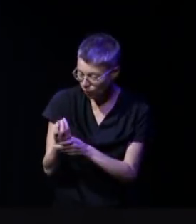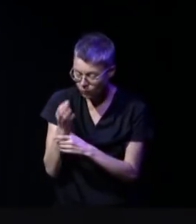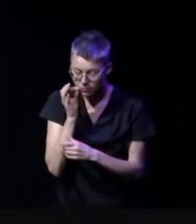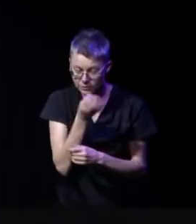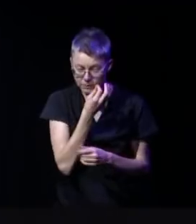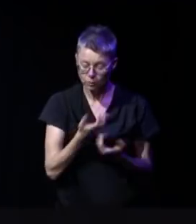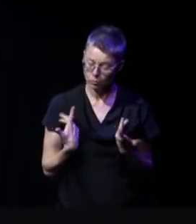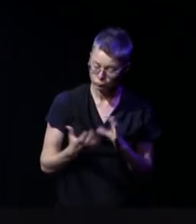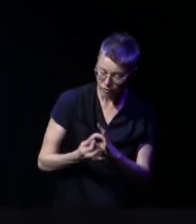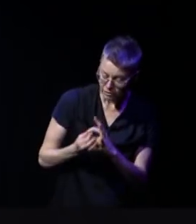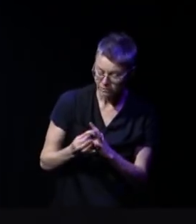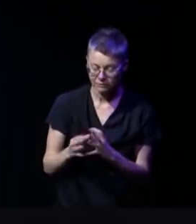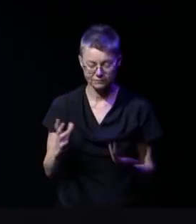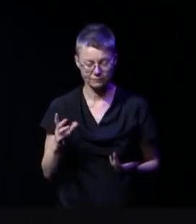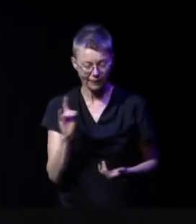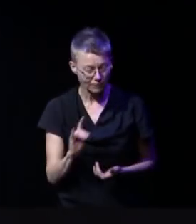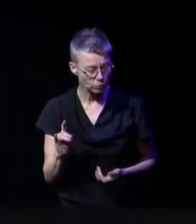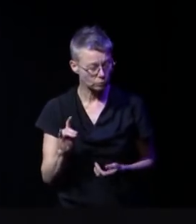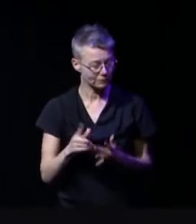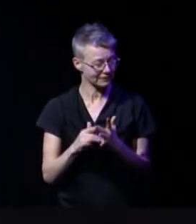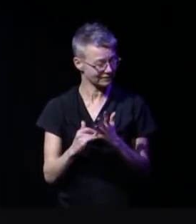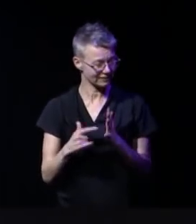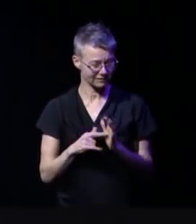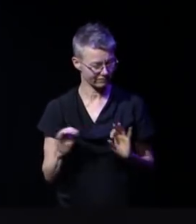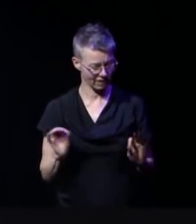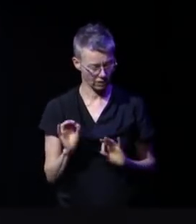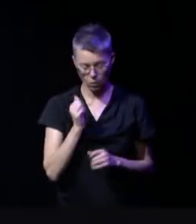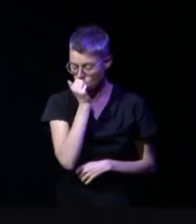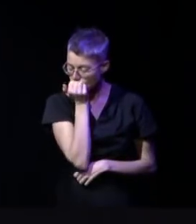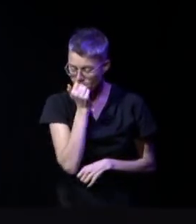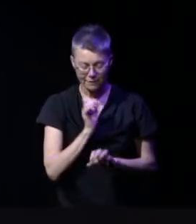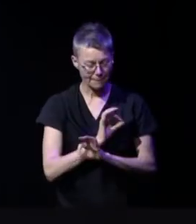with animals and insects. There's no warmth, no peace, and there's certainly